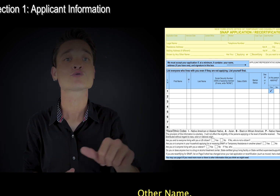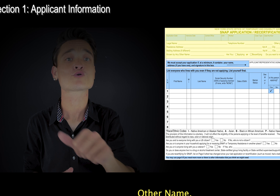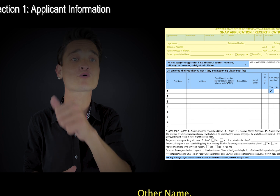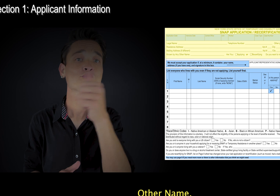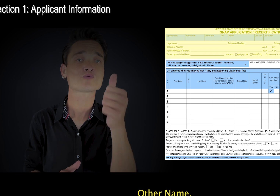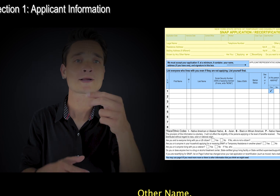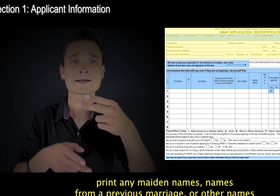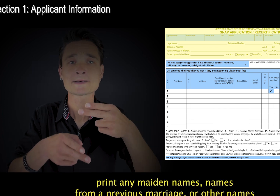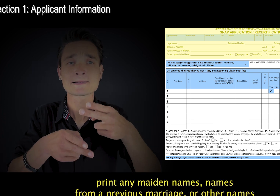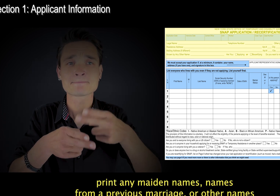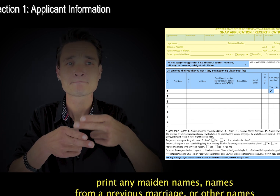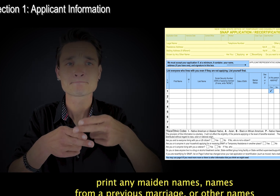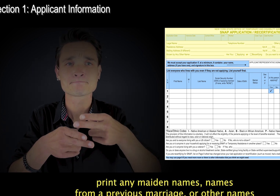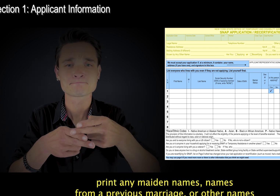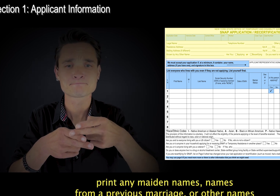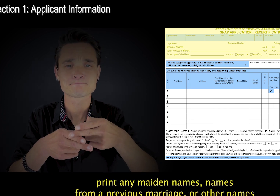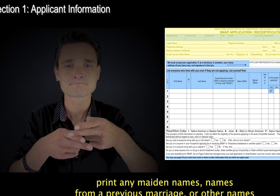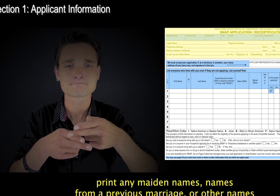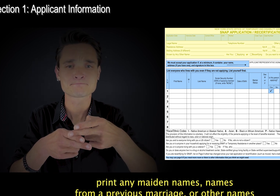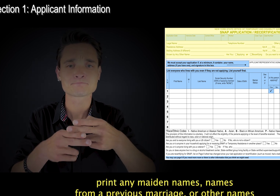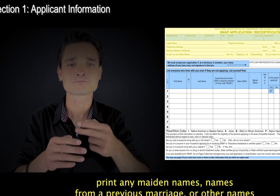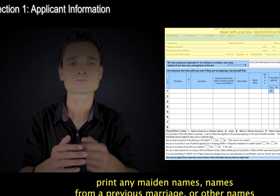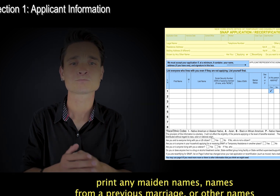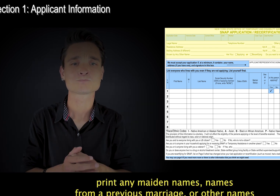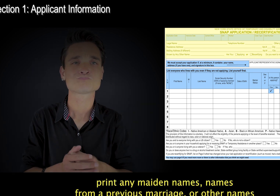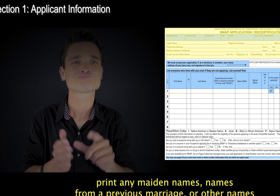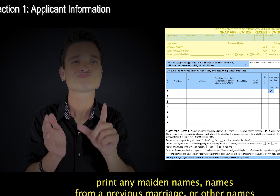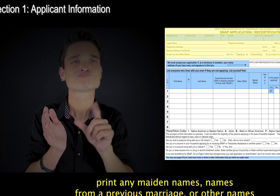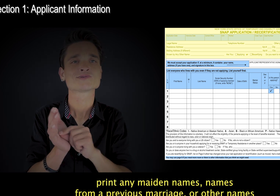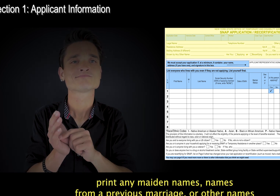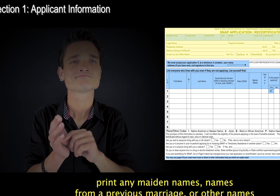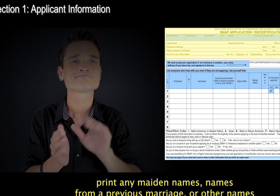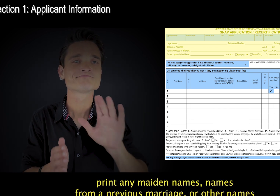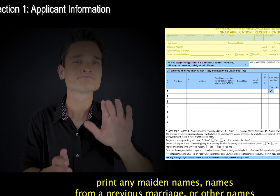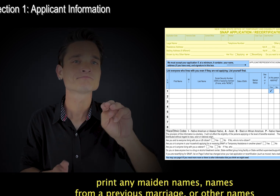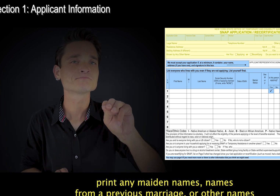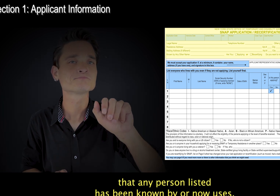Other Name, print any maiden names, names from a previous marriage, or other names